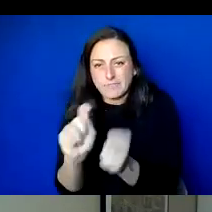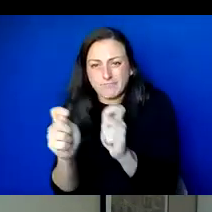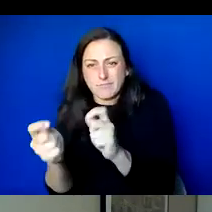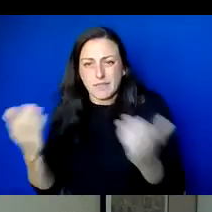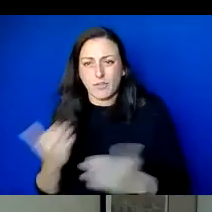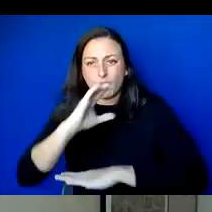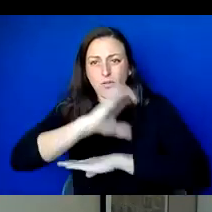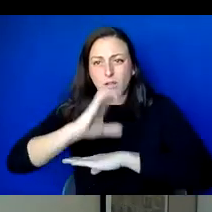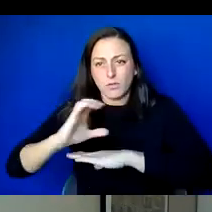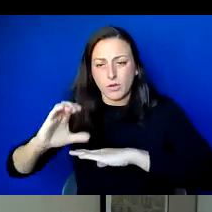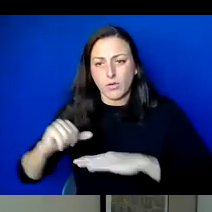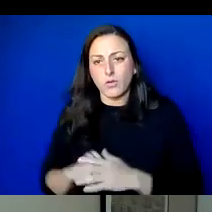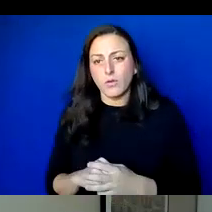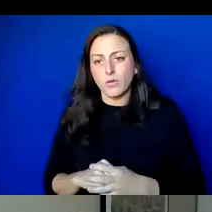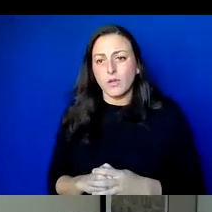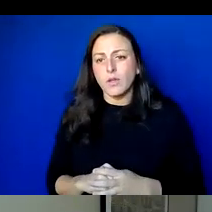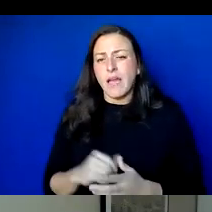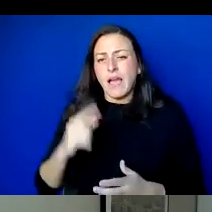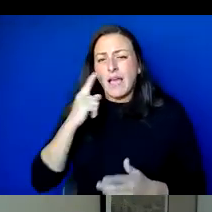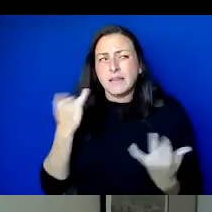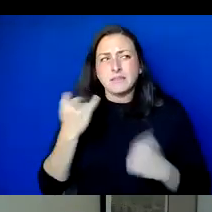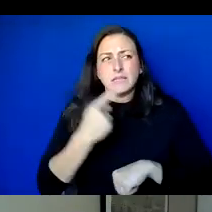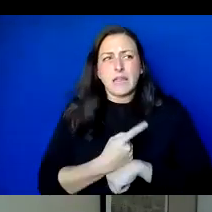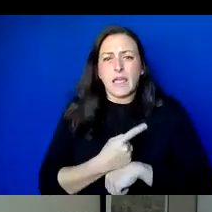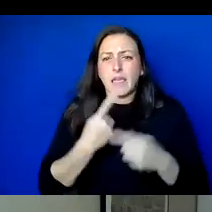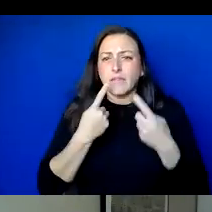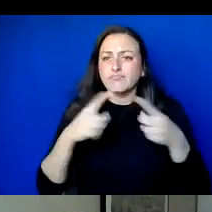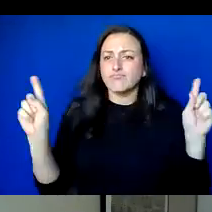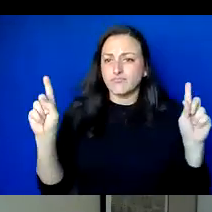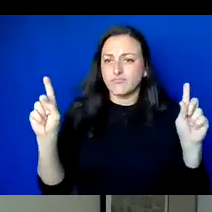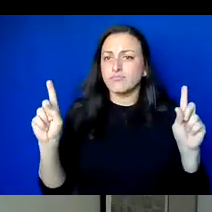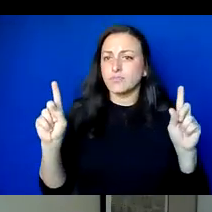we had maybe even a press release today just clarifying that we - or at least it will be